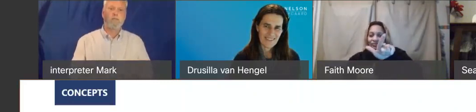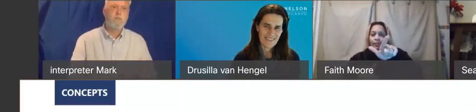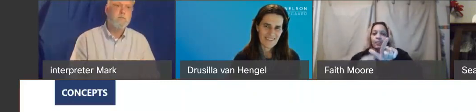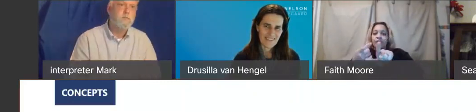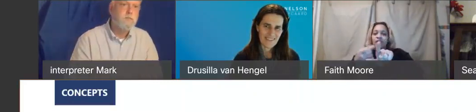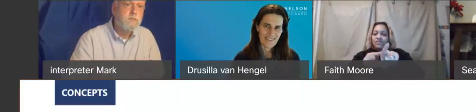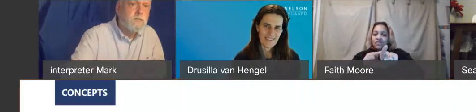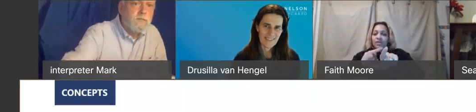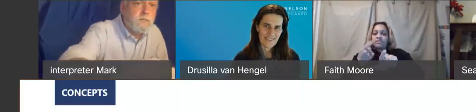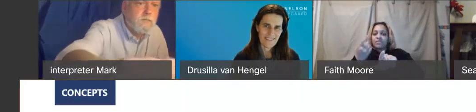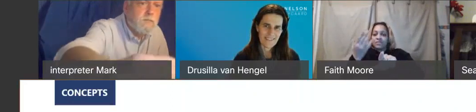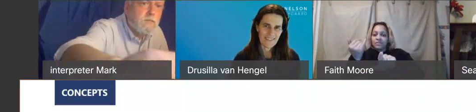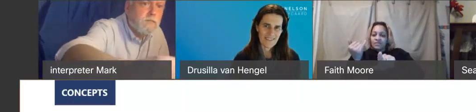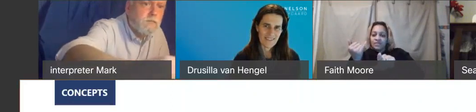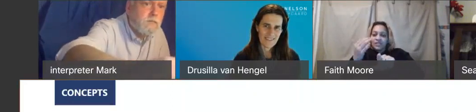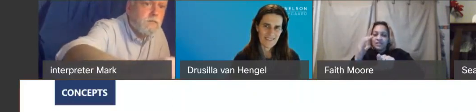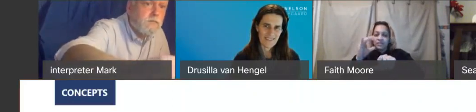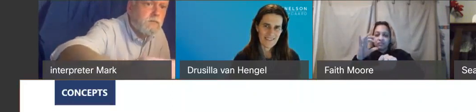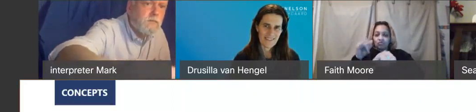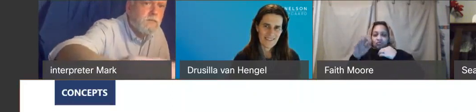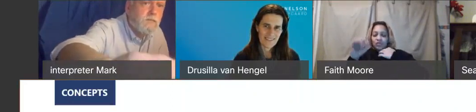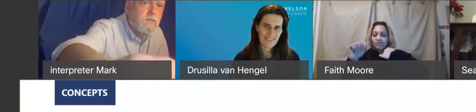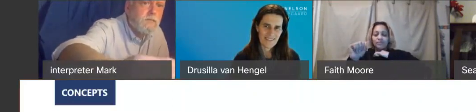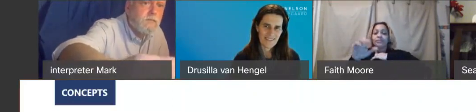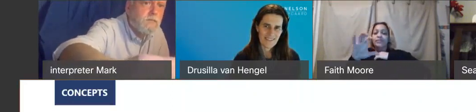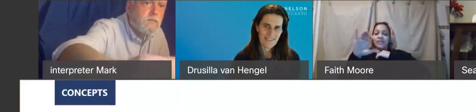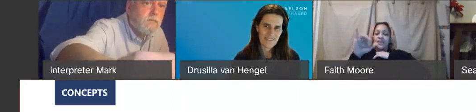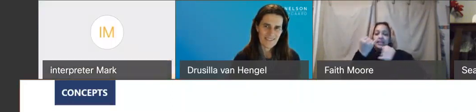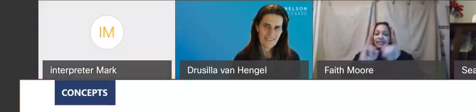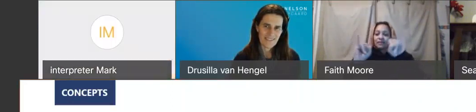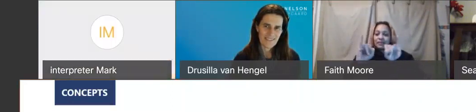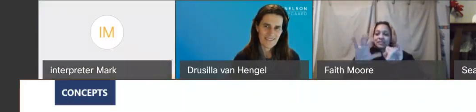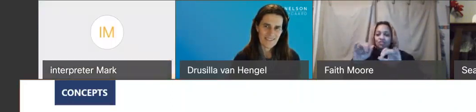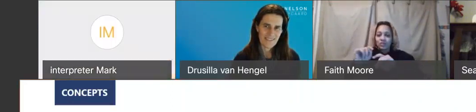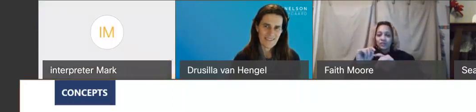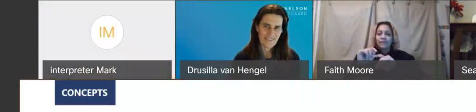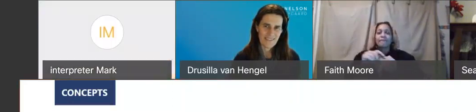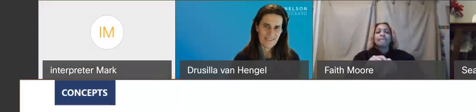On to independence, we took a look at the volumes there, so there's only 6 or 7 vehicles doing this today.